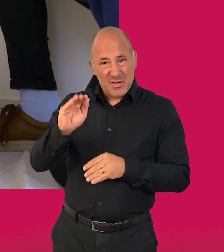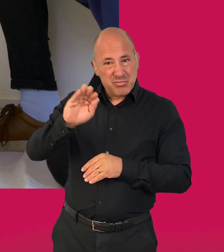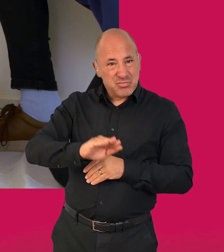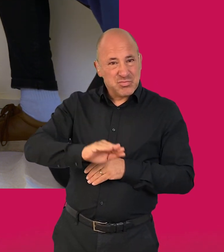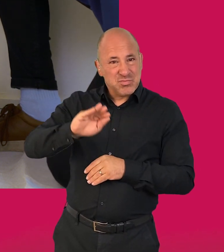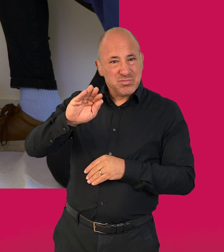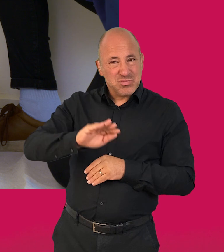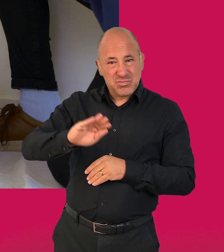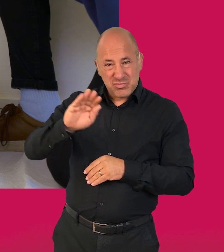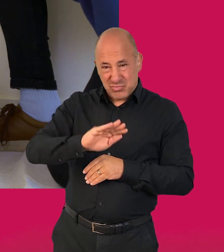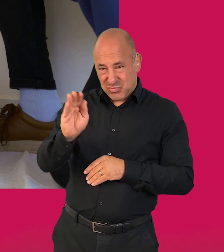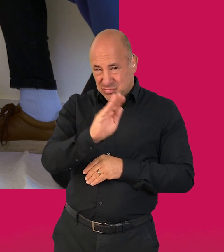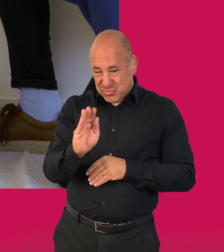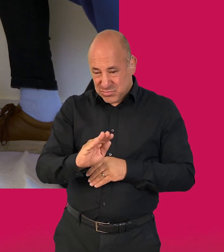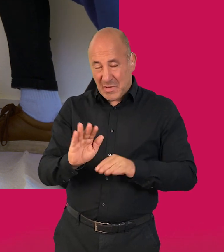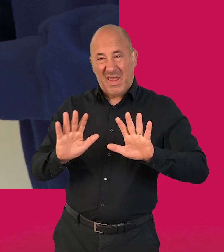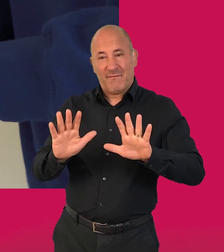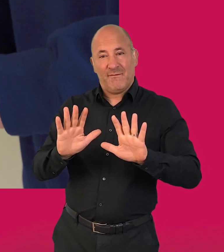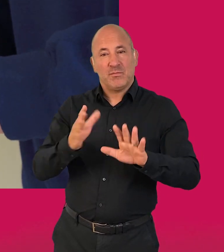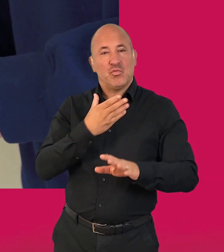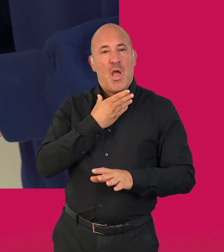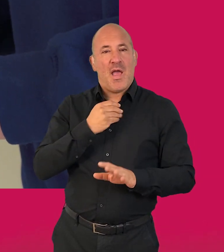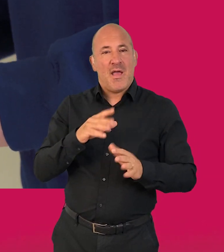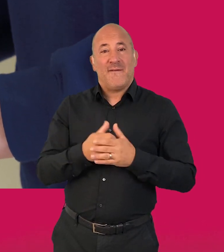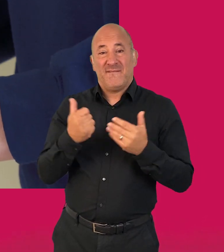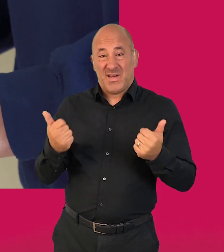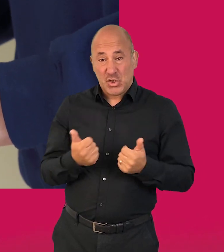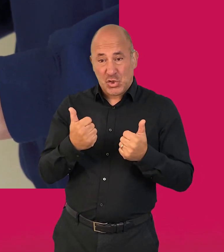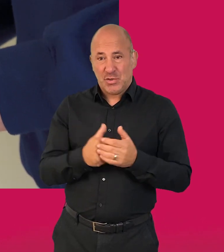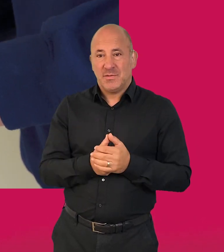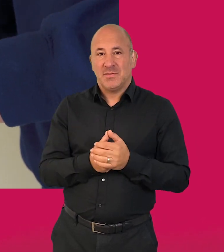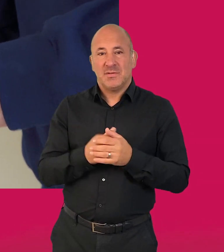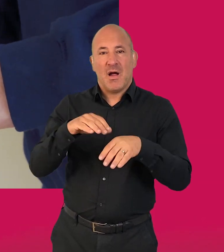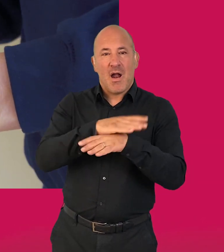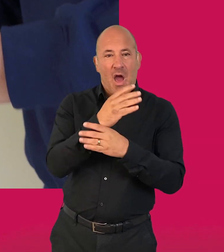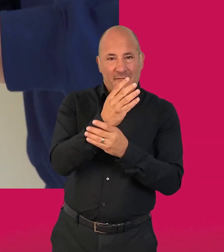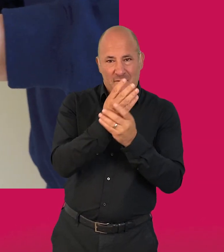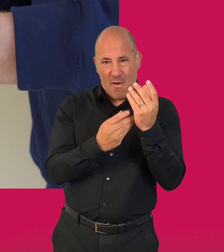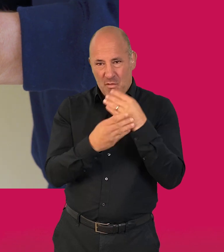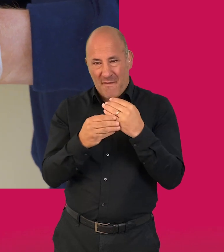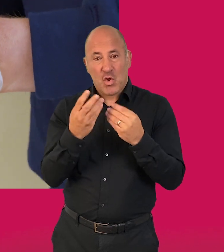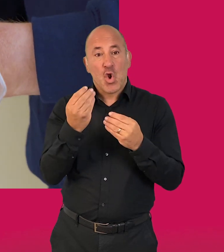and then let the wall dry. When you have finished remove the gloves and cloth